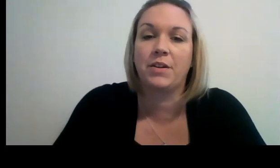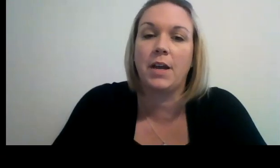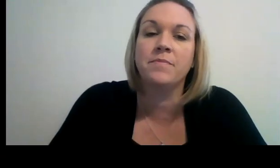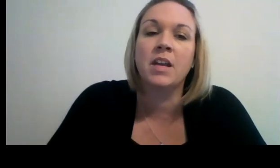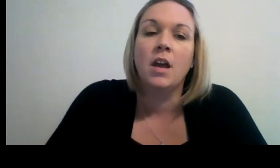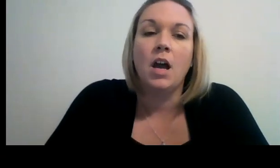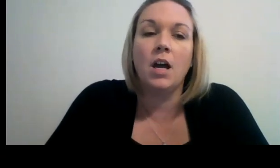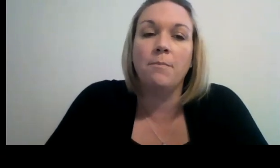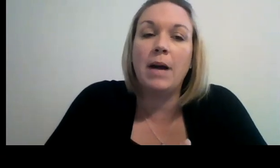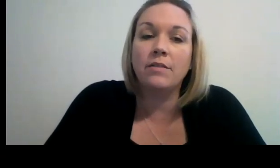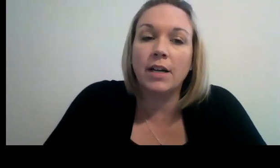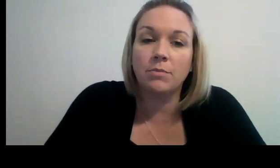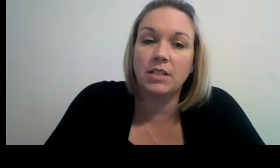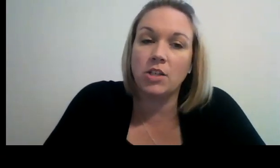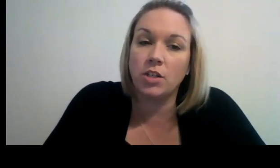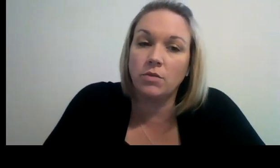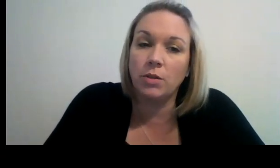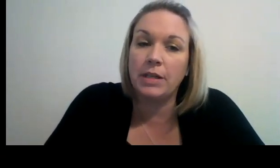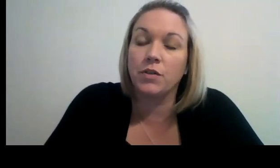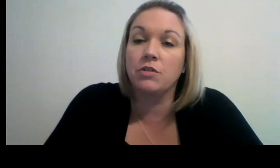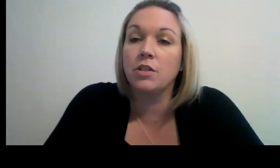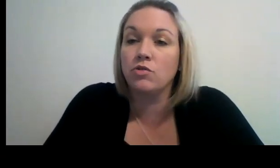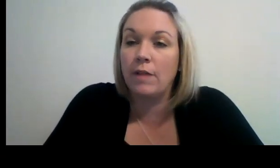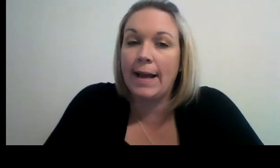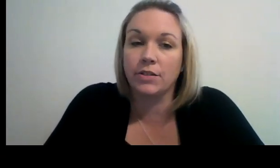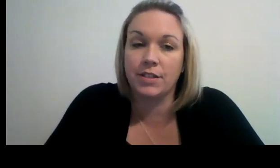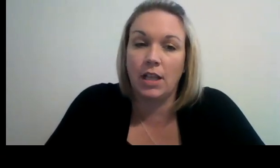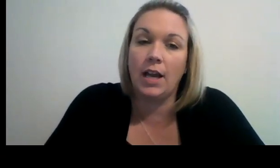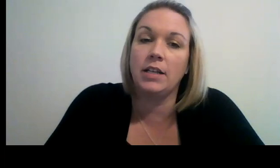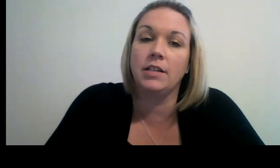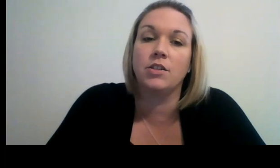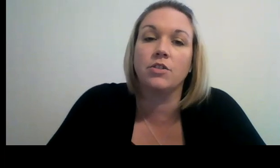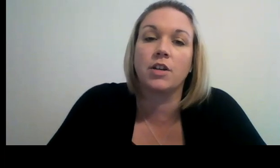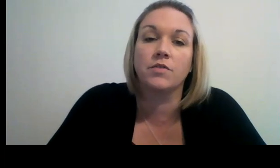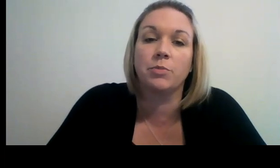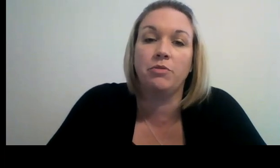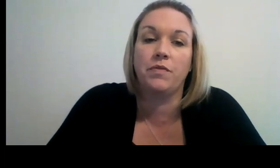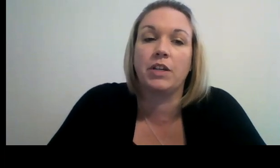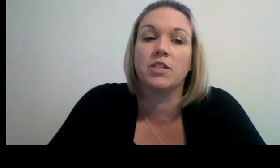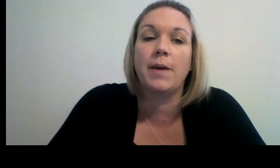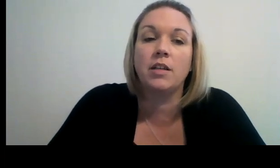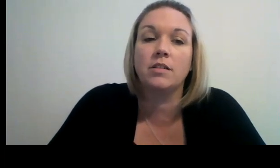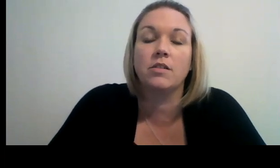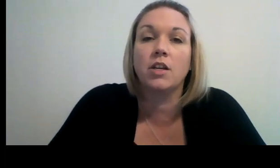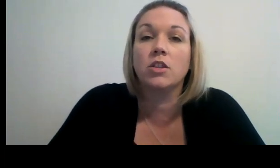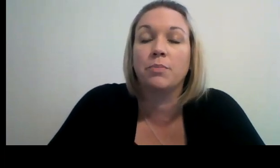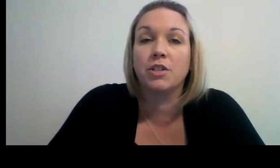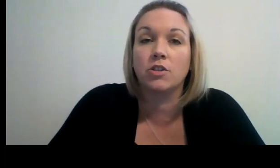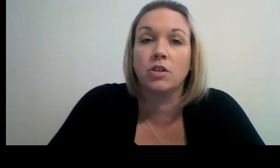Okay. My recommendation would be for you to drag or slide until you're comfortable with fingerspelling so that the production of